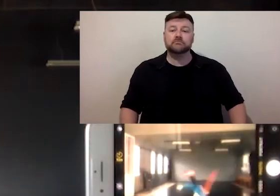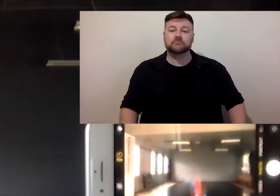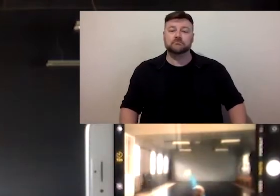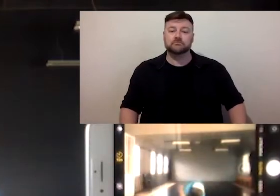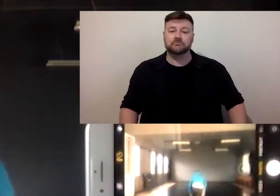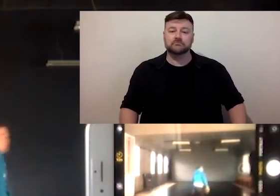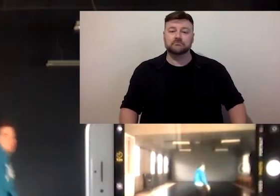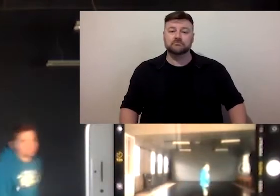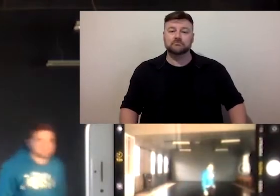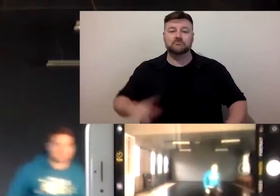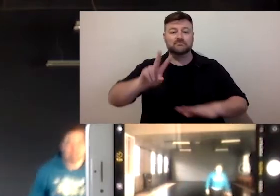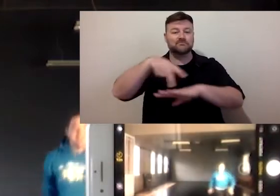nice.